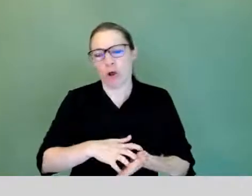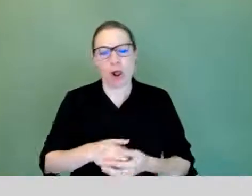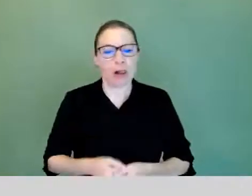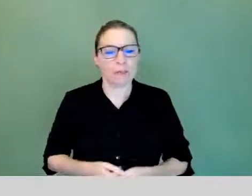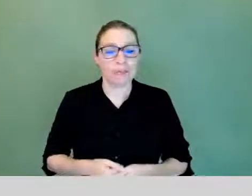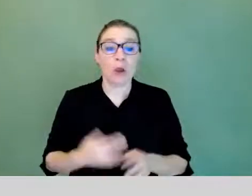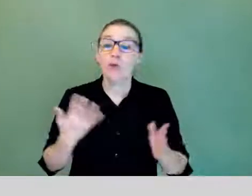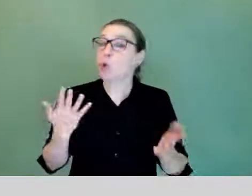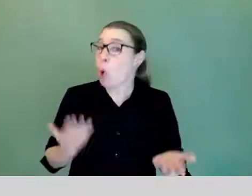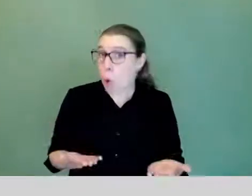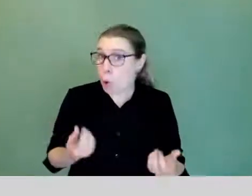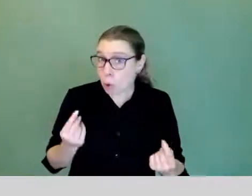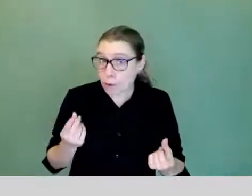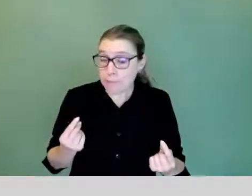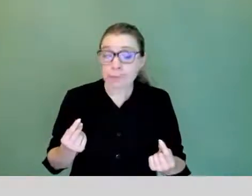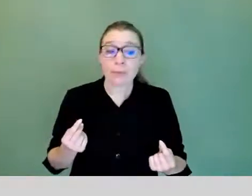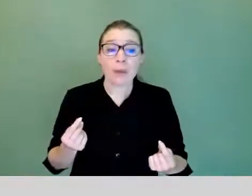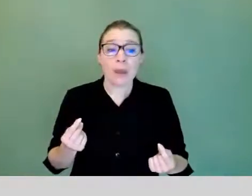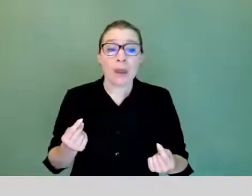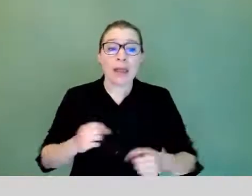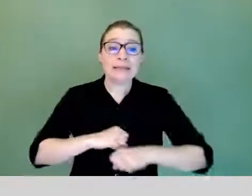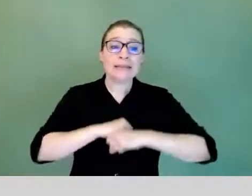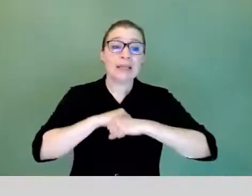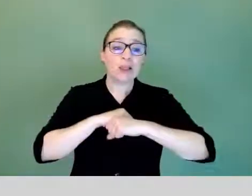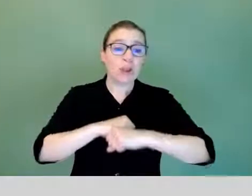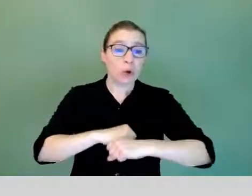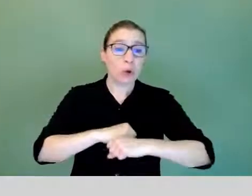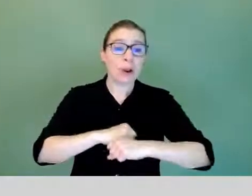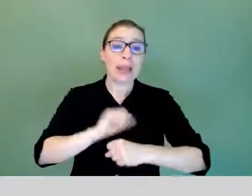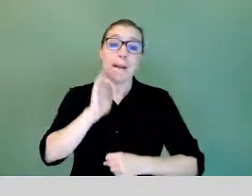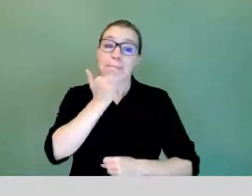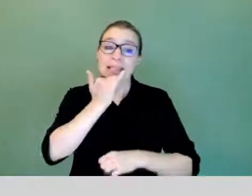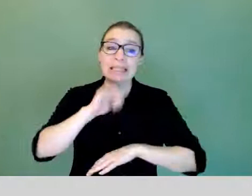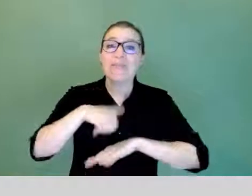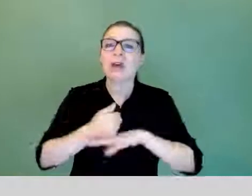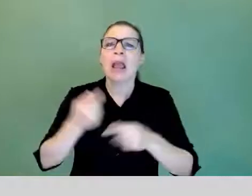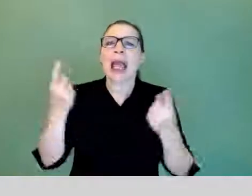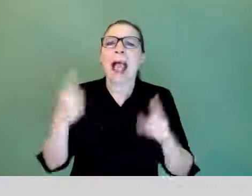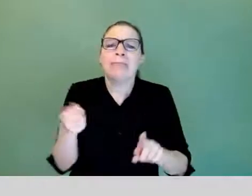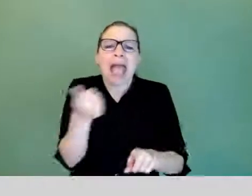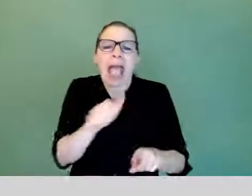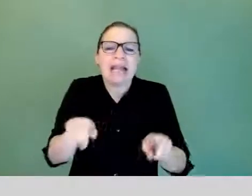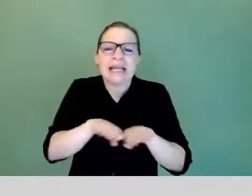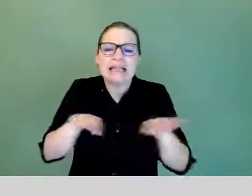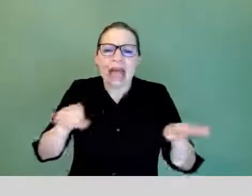So in this case, the security miscommunication can happen at any level of an application stack.